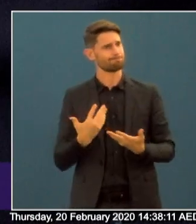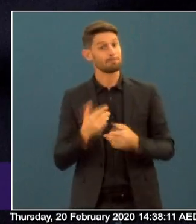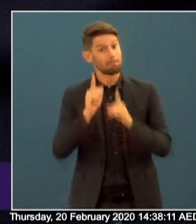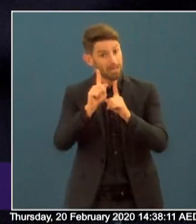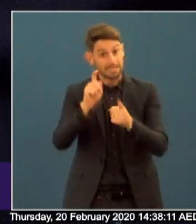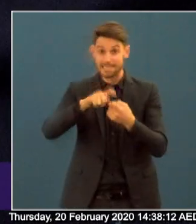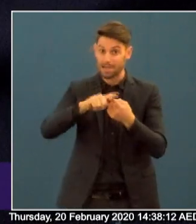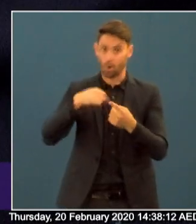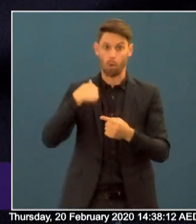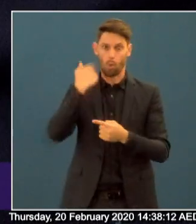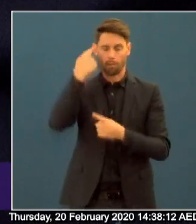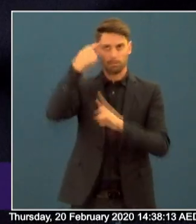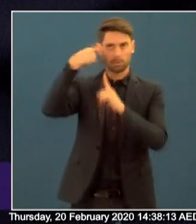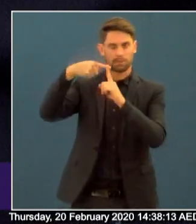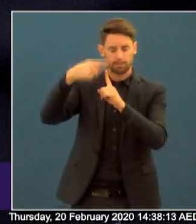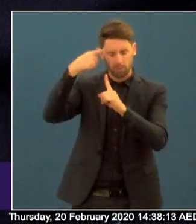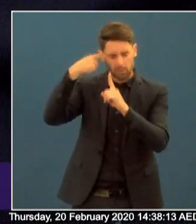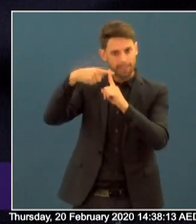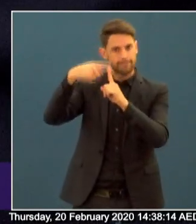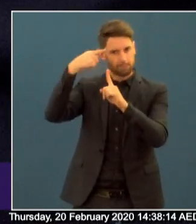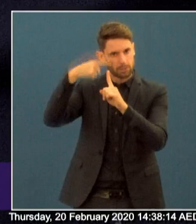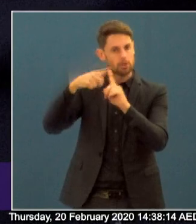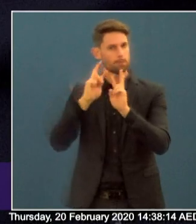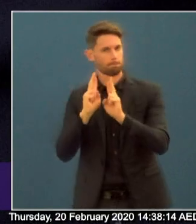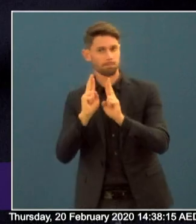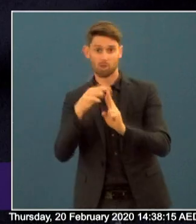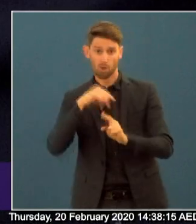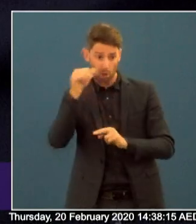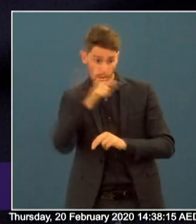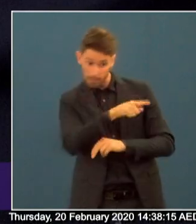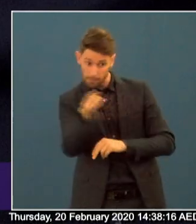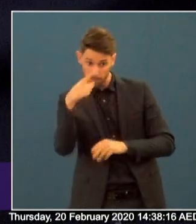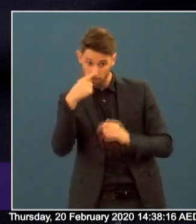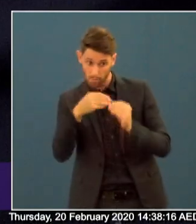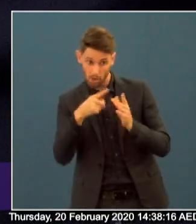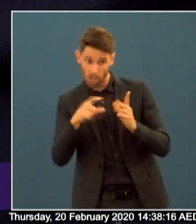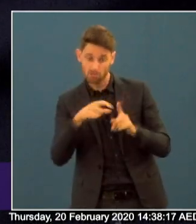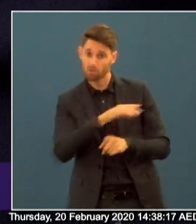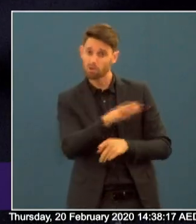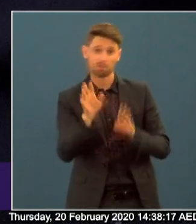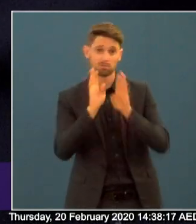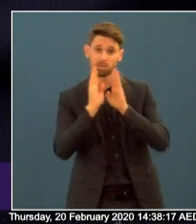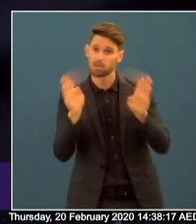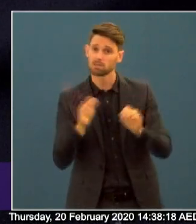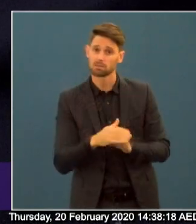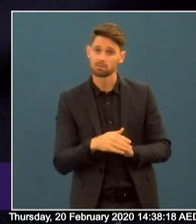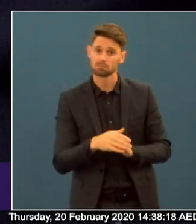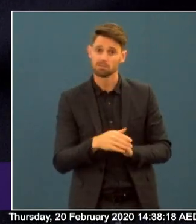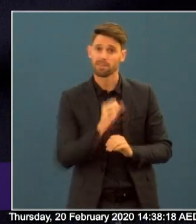I feel optimistic about the potential of people with disability, their families, leaders in government and disability